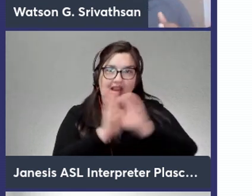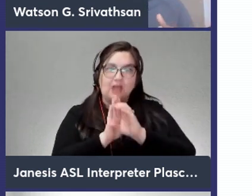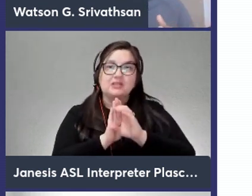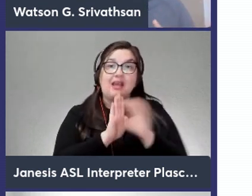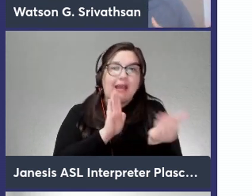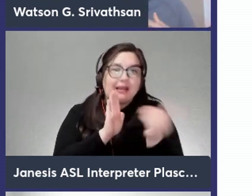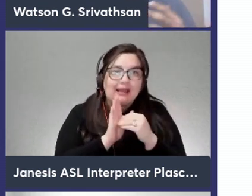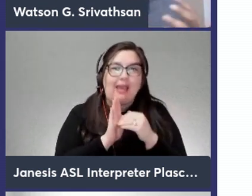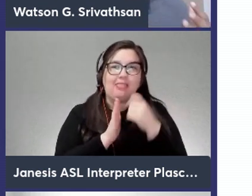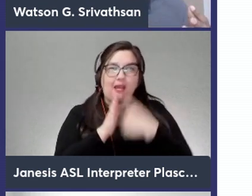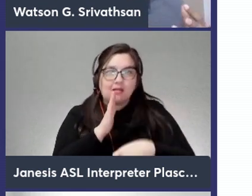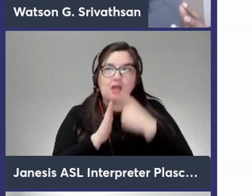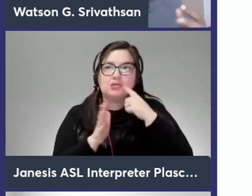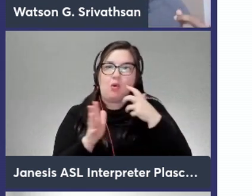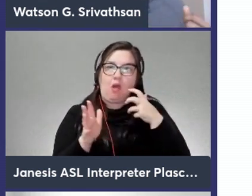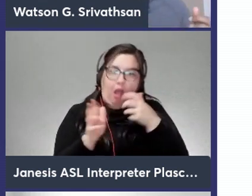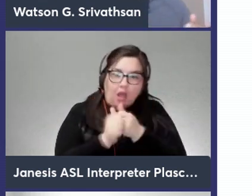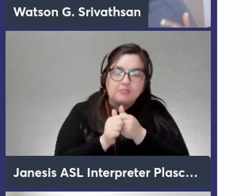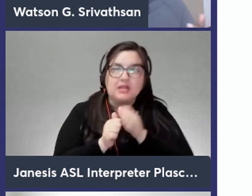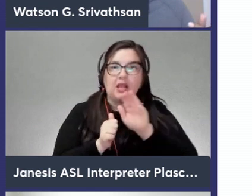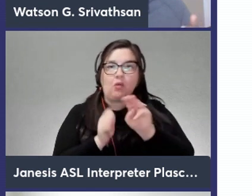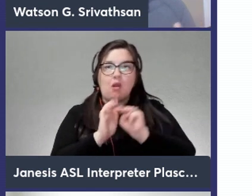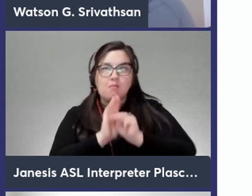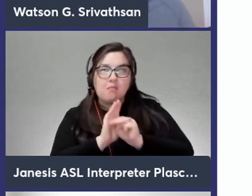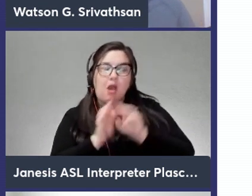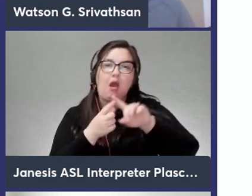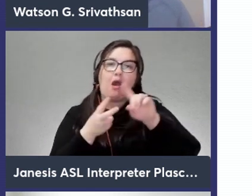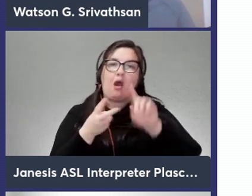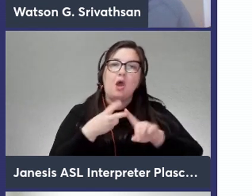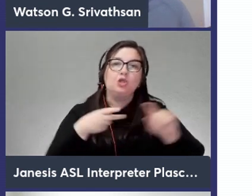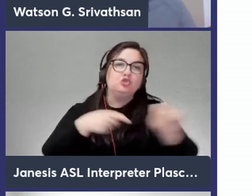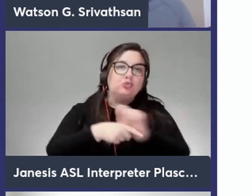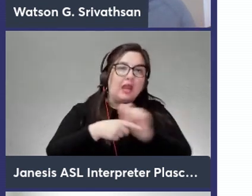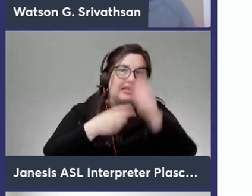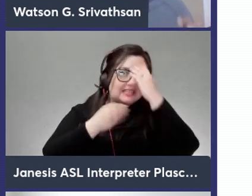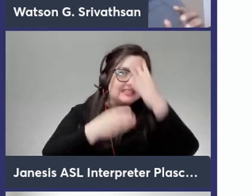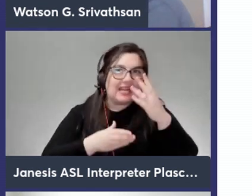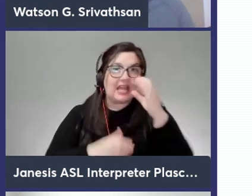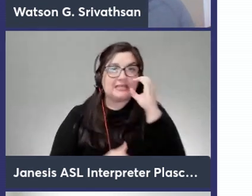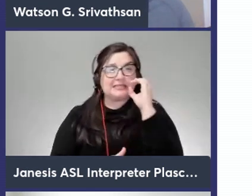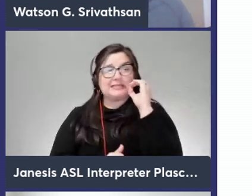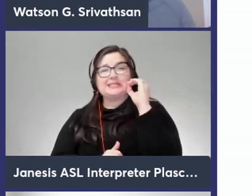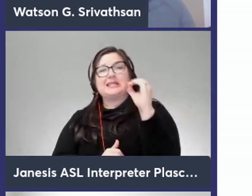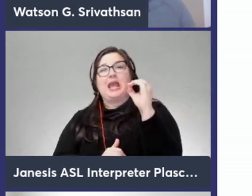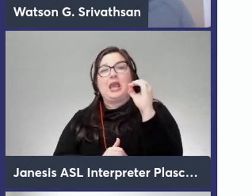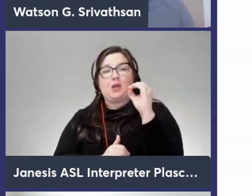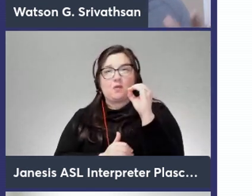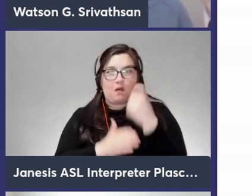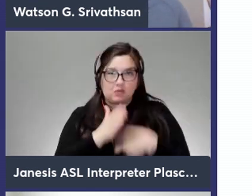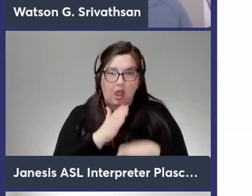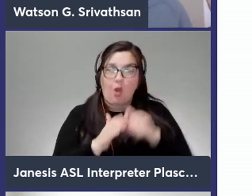to update your training data, zero cost. You only pay for what you translate, so you have,